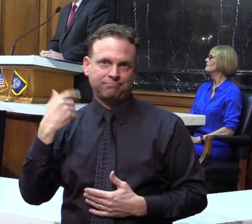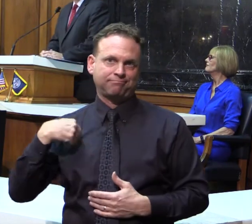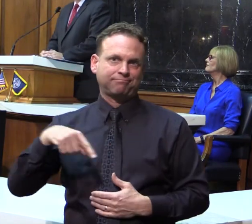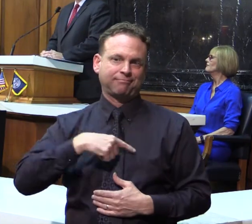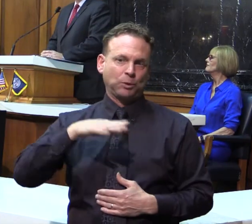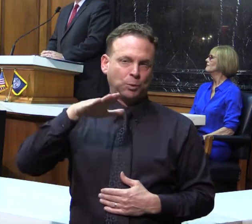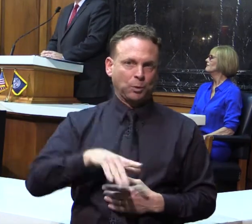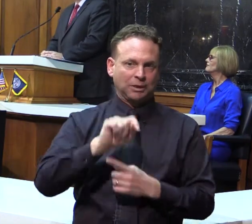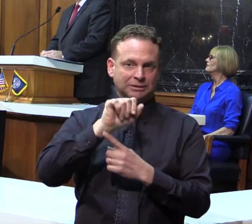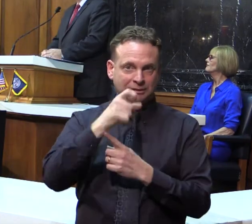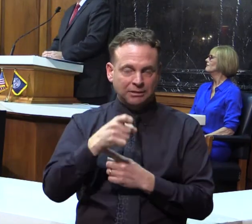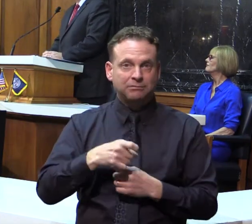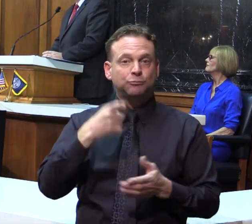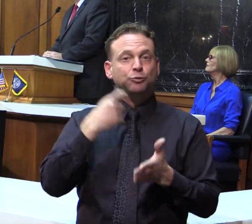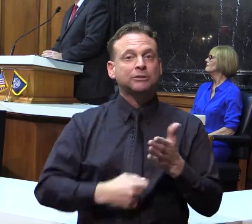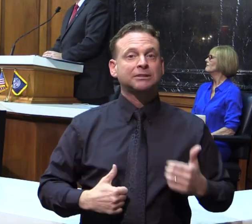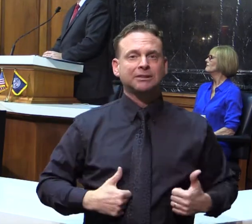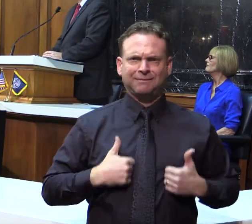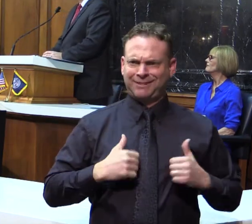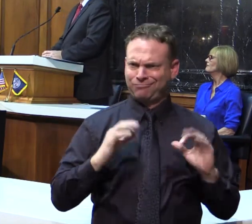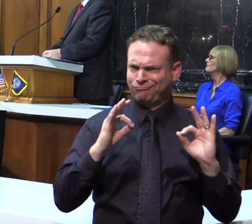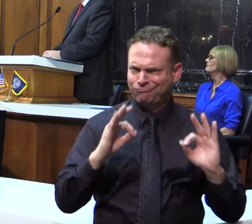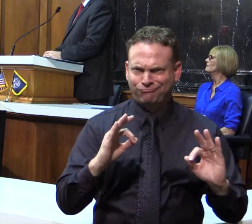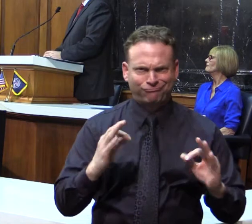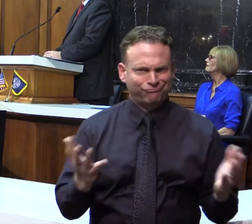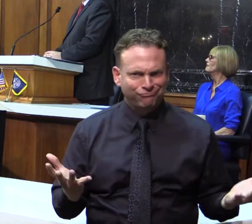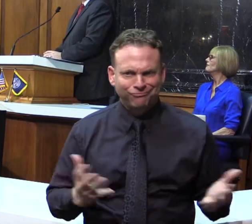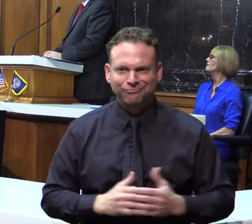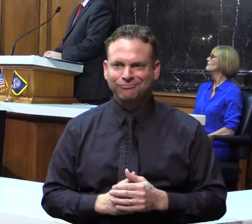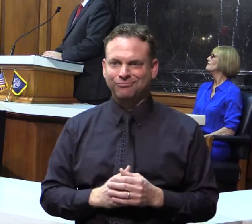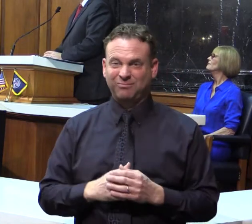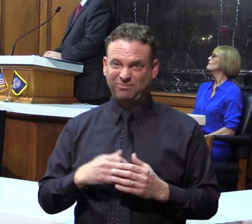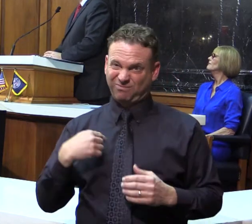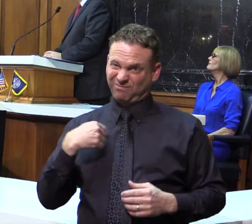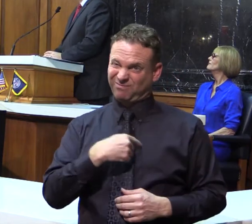BEST in the Midwest and a top 5 state in the nation for doing business!